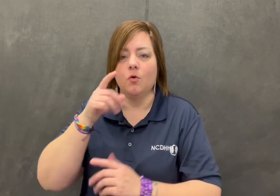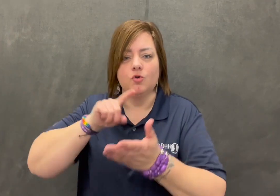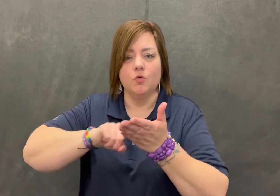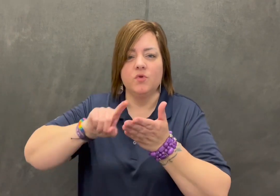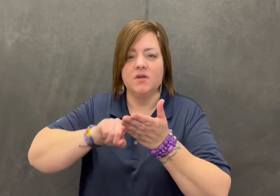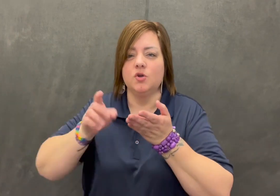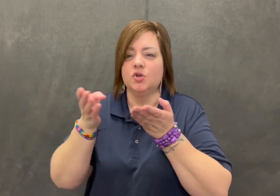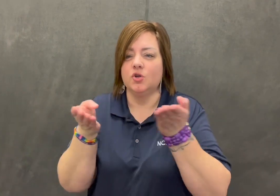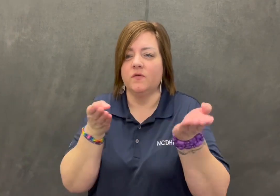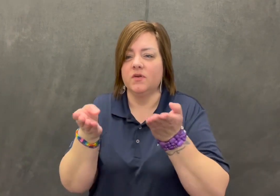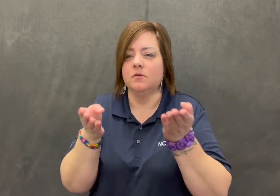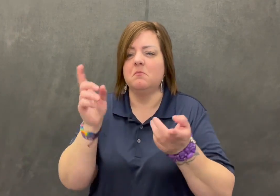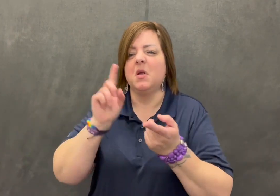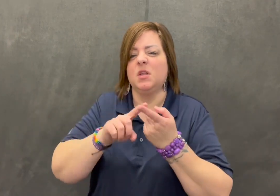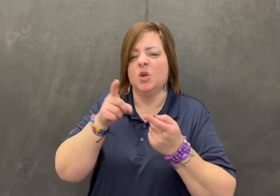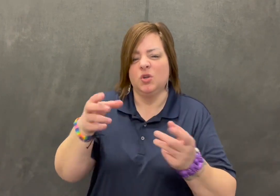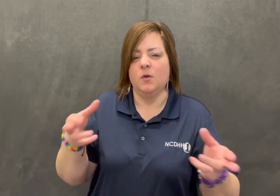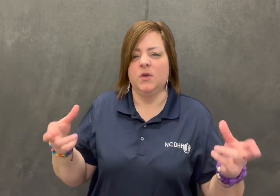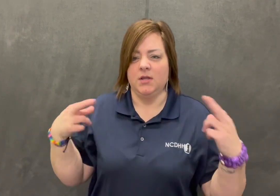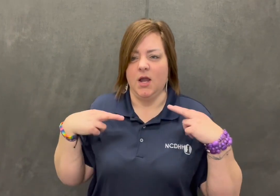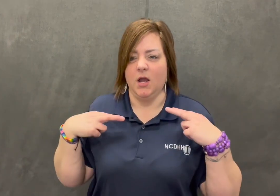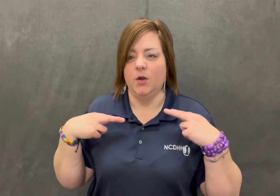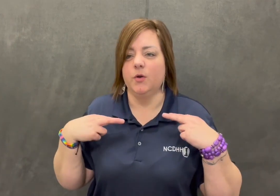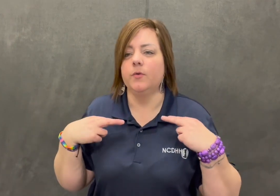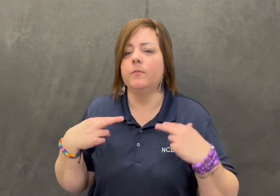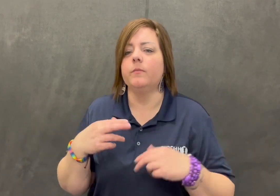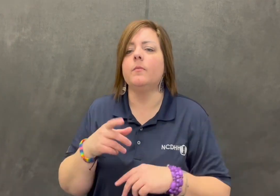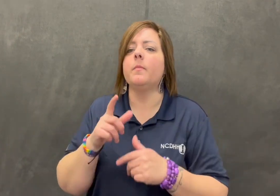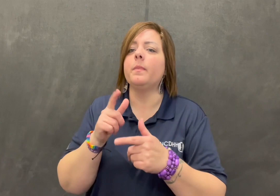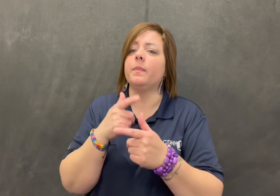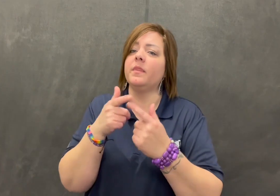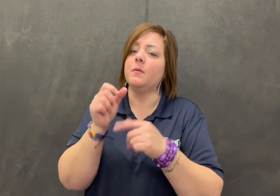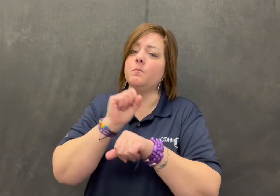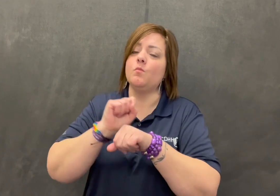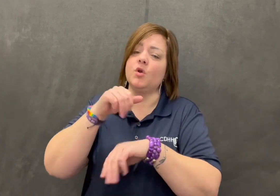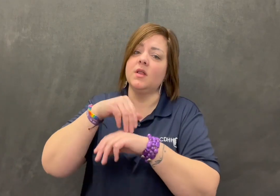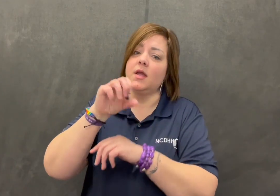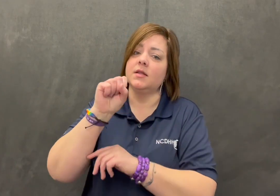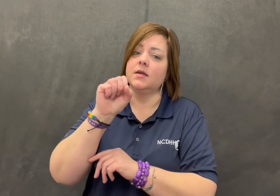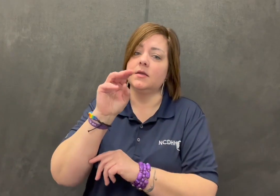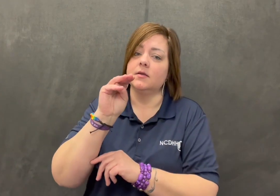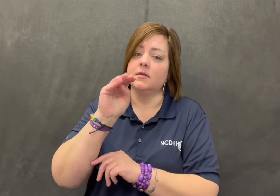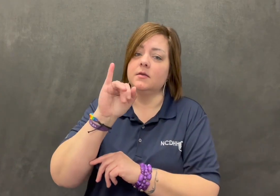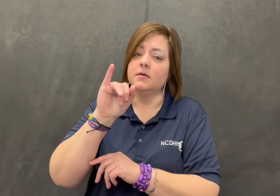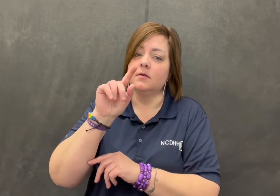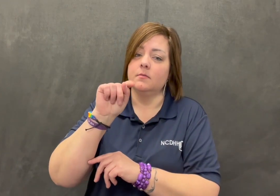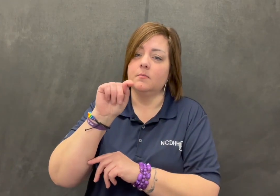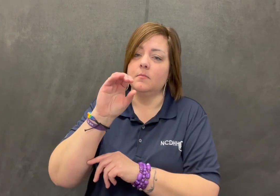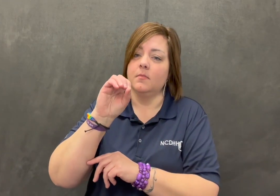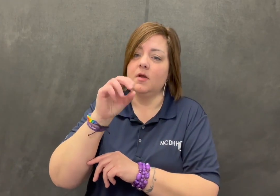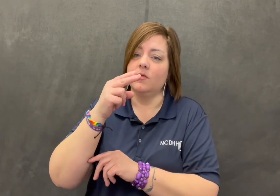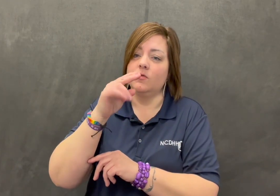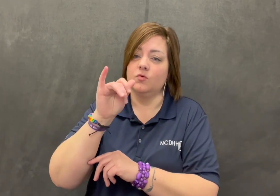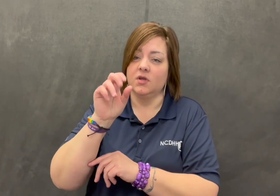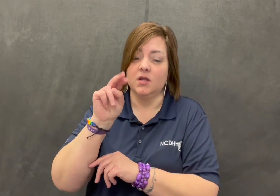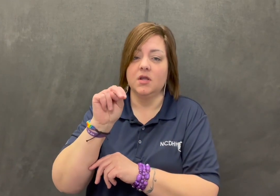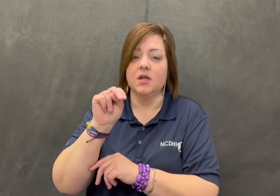for the agricultural research service until she retired. Then she worked at the Smithsonian